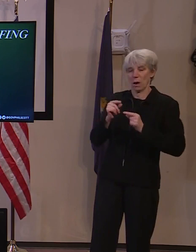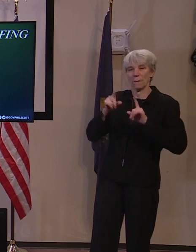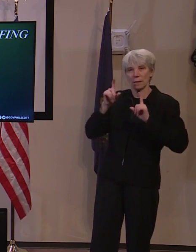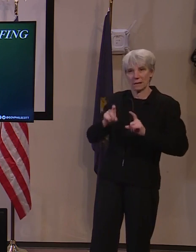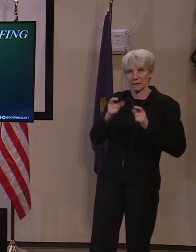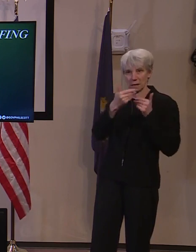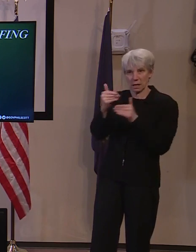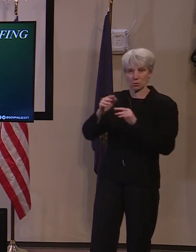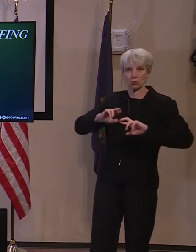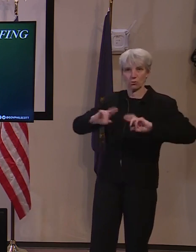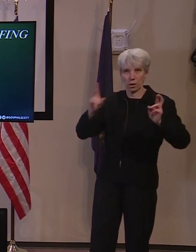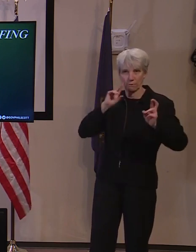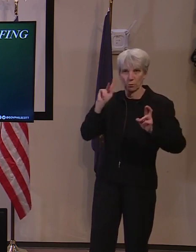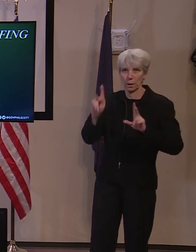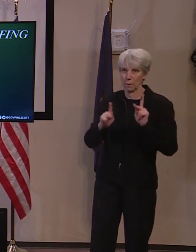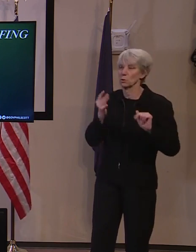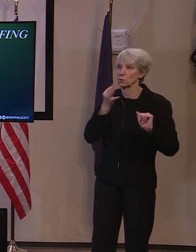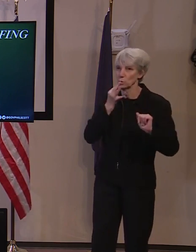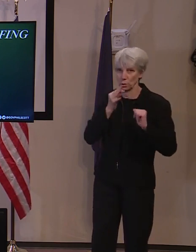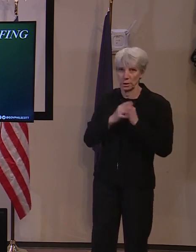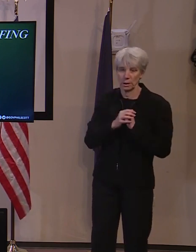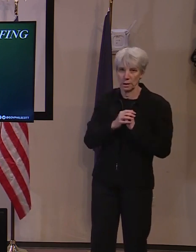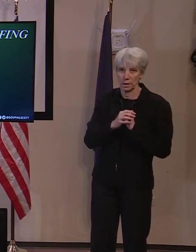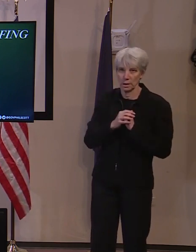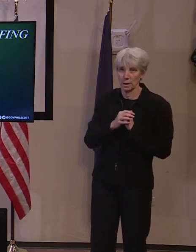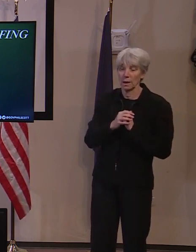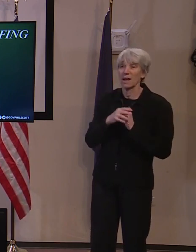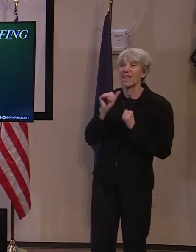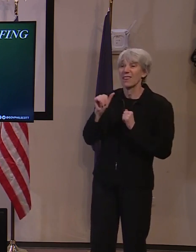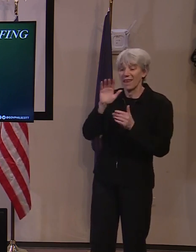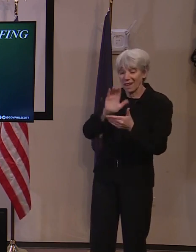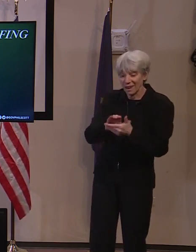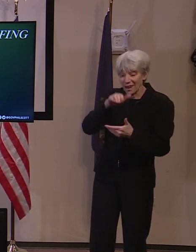these kinds of self tests are critical risk reduction measure,